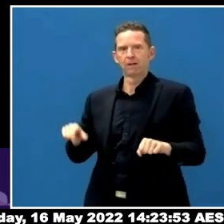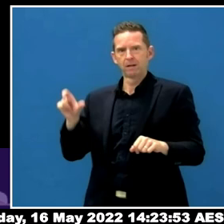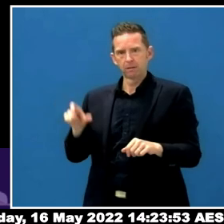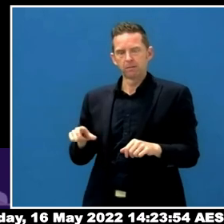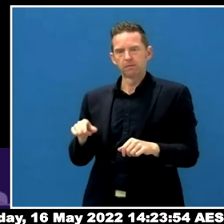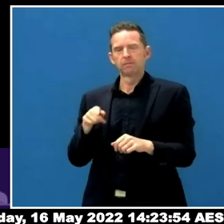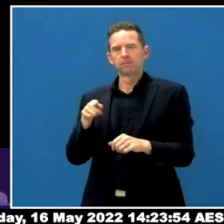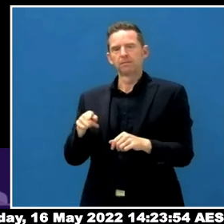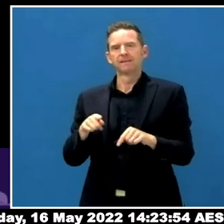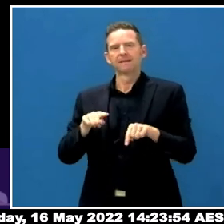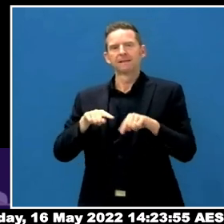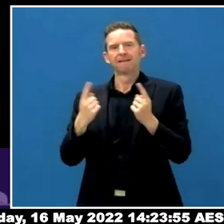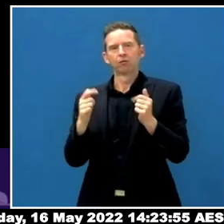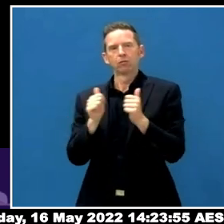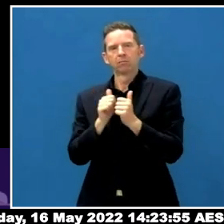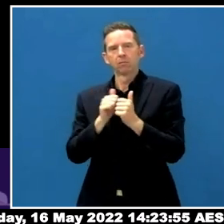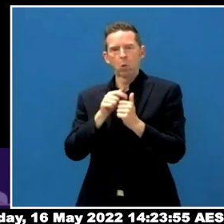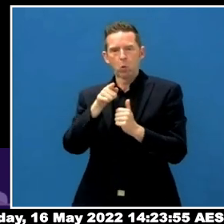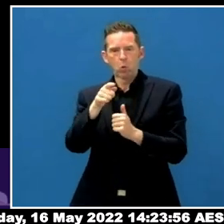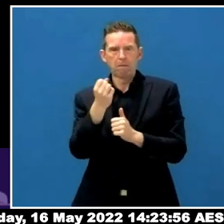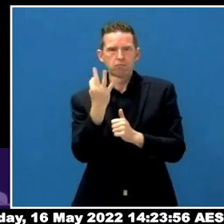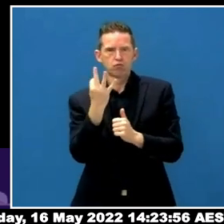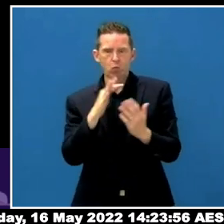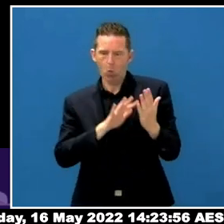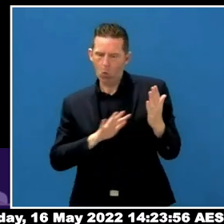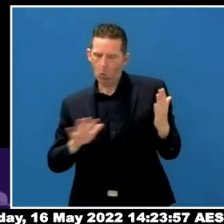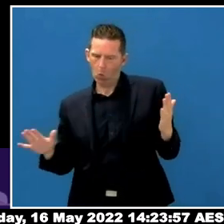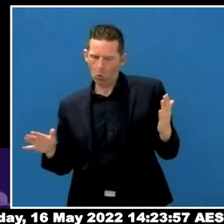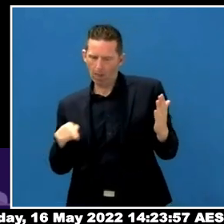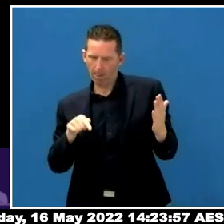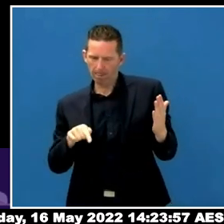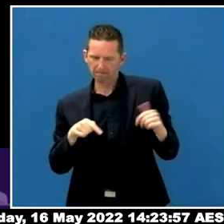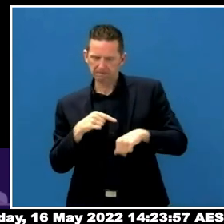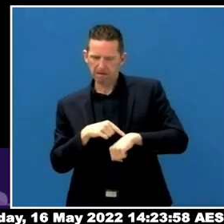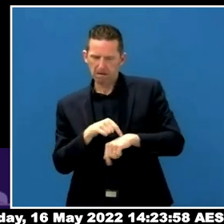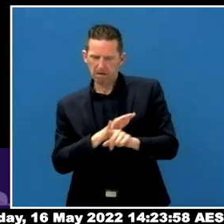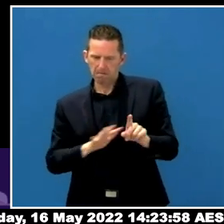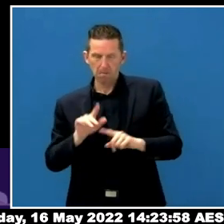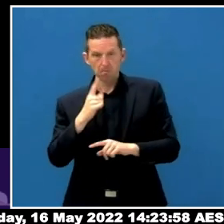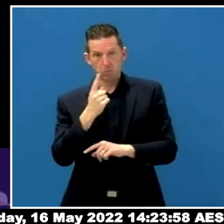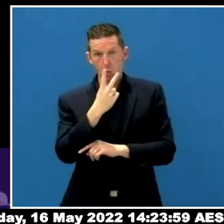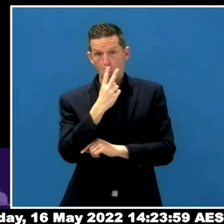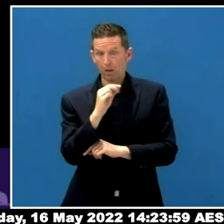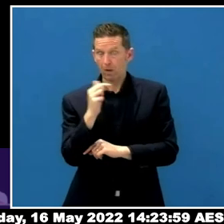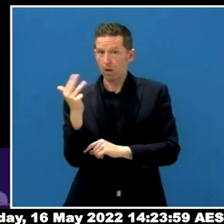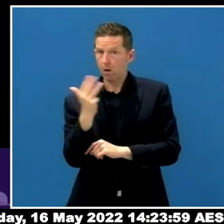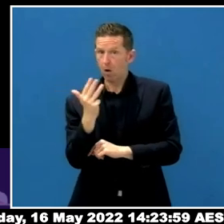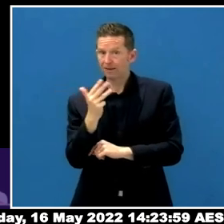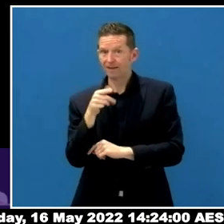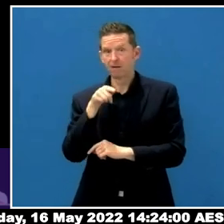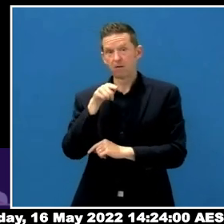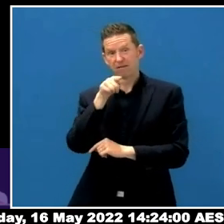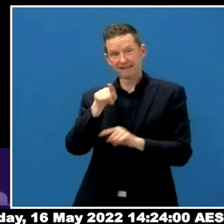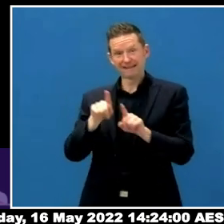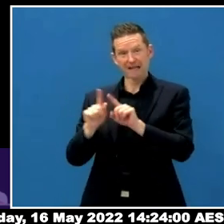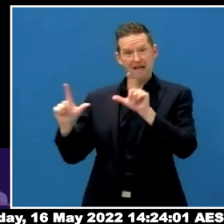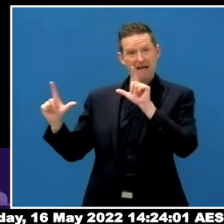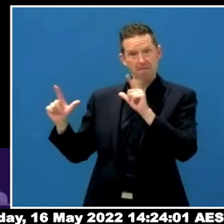all of the documents at the time - at 2019, at the time of this document, did you have a Support Coordinator assisting or was it yourself?